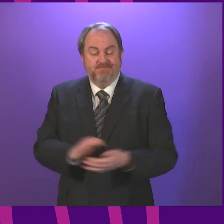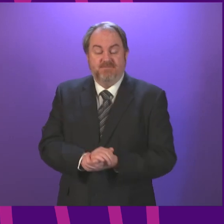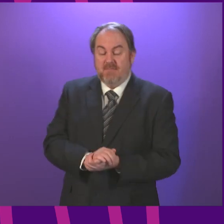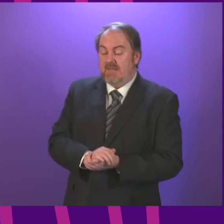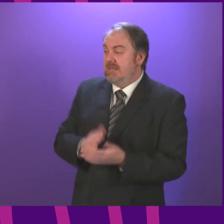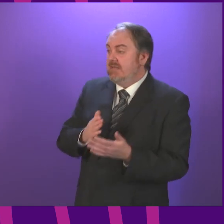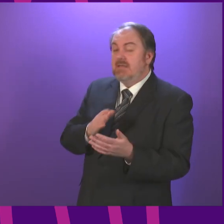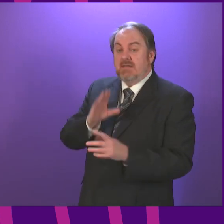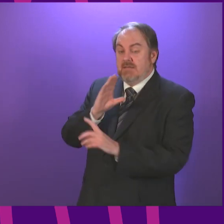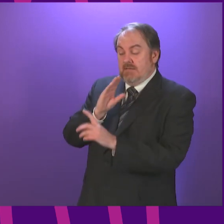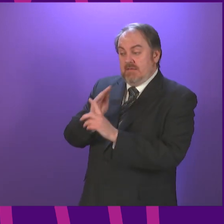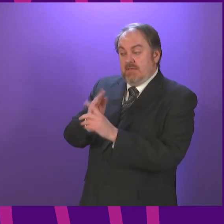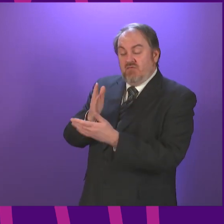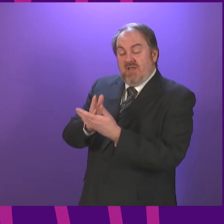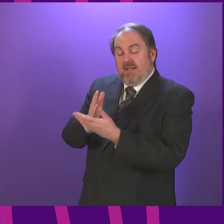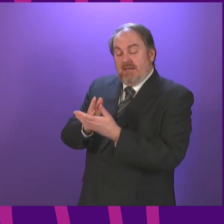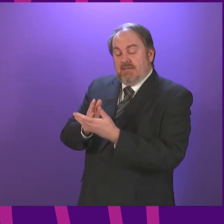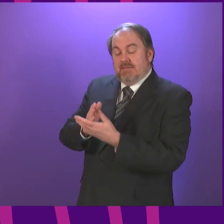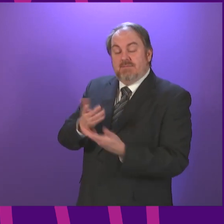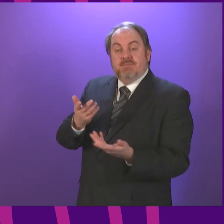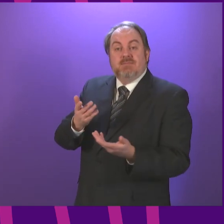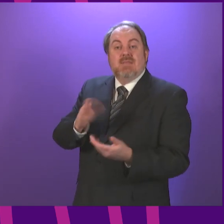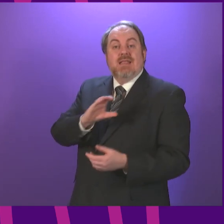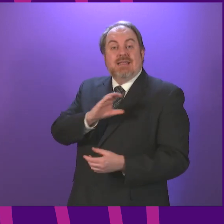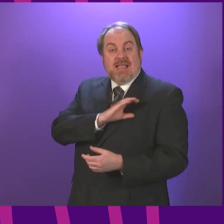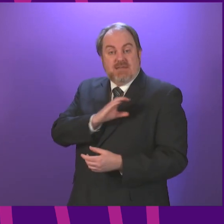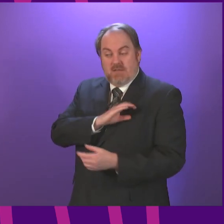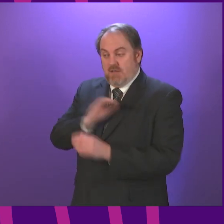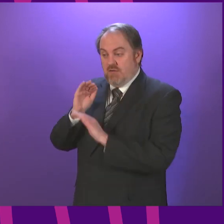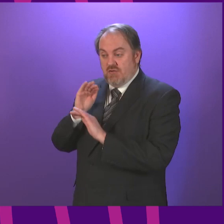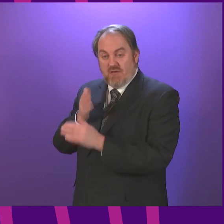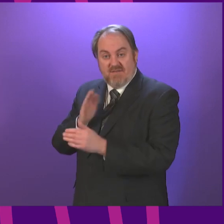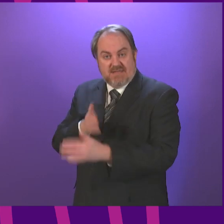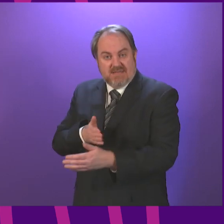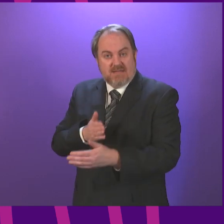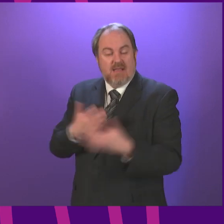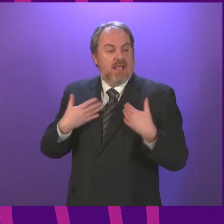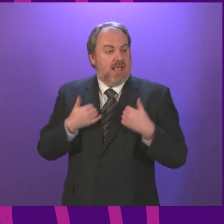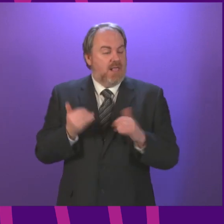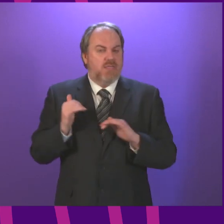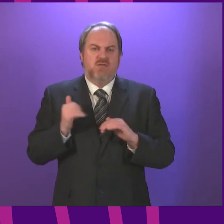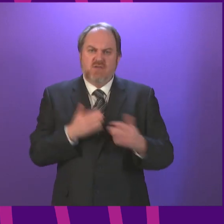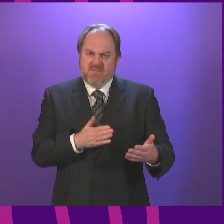cancer services, health services generally, or the country generally, is, and will continue